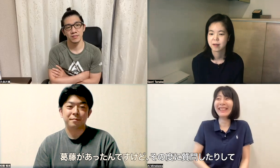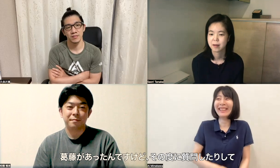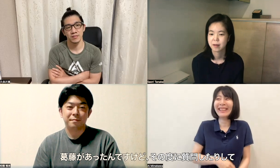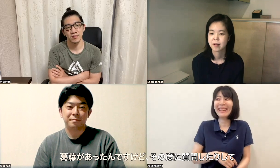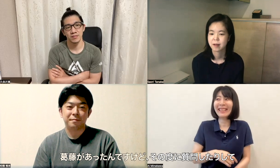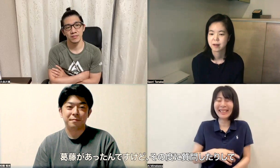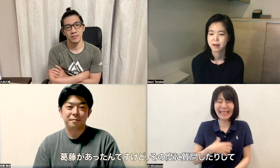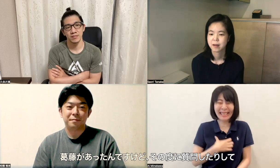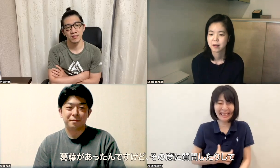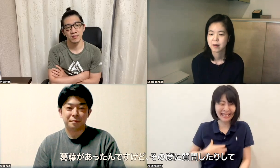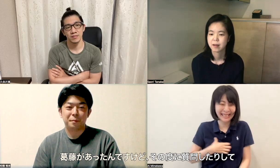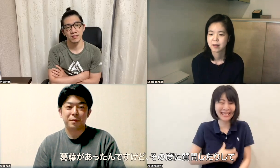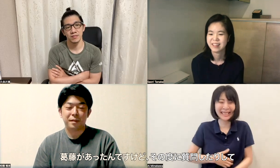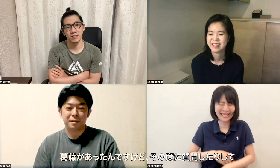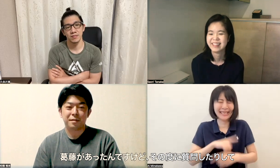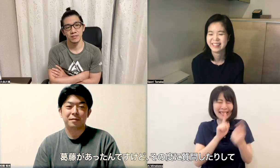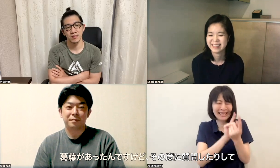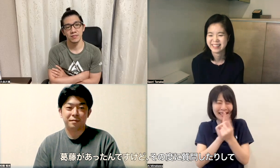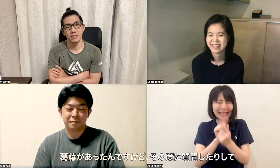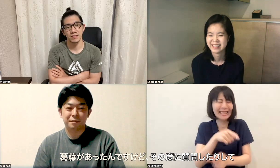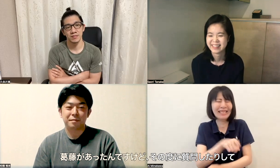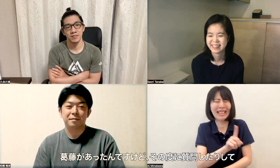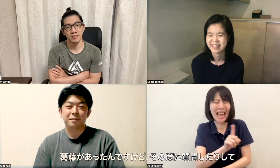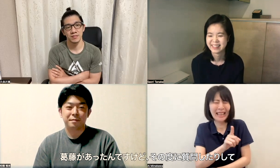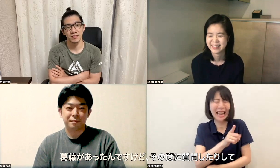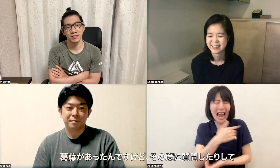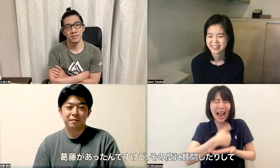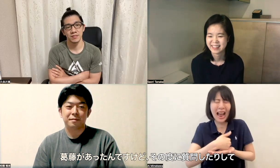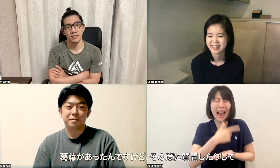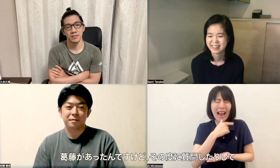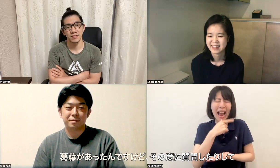I had difficult time, and each time I asked what it means.